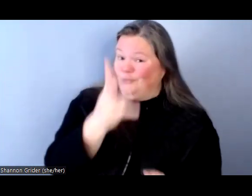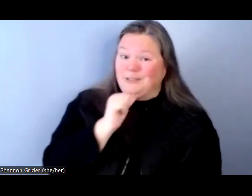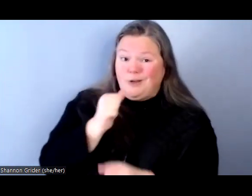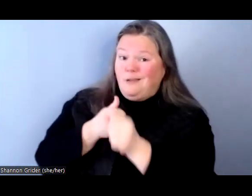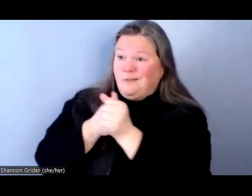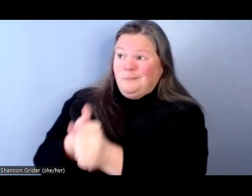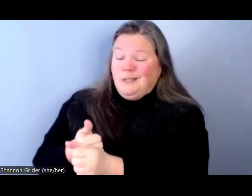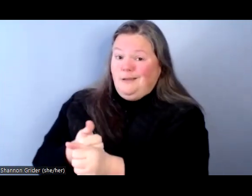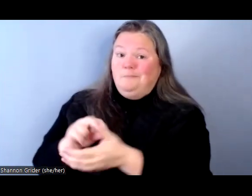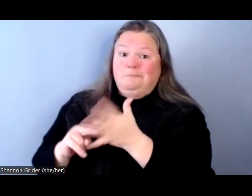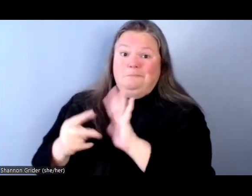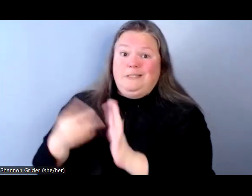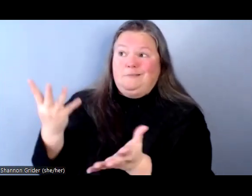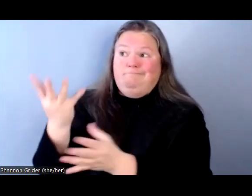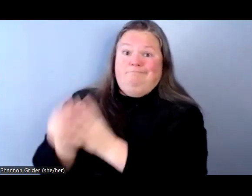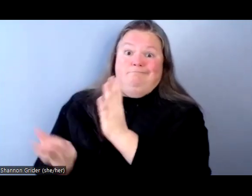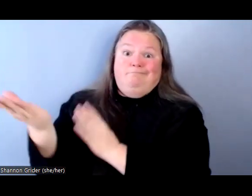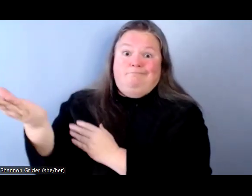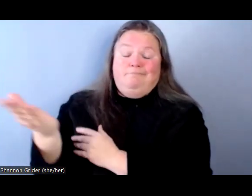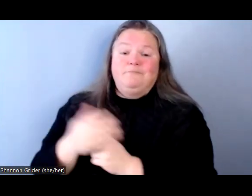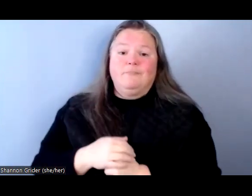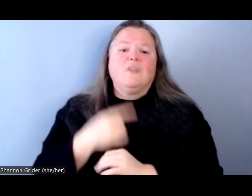your information up-to-date.